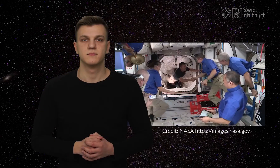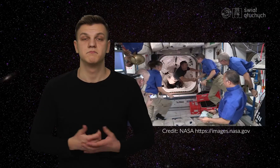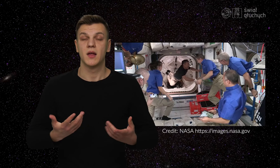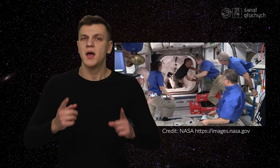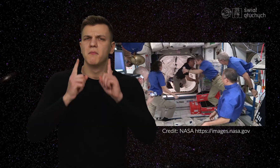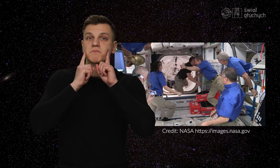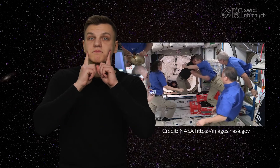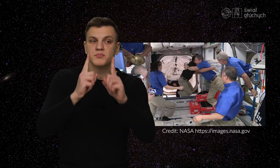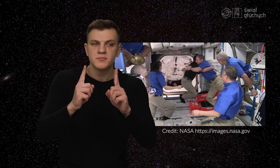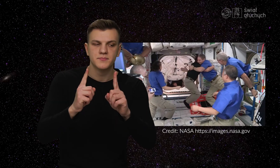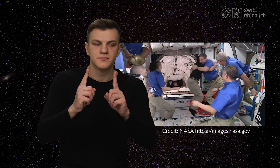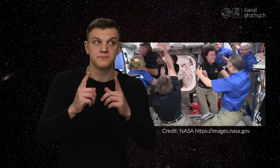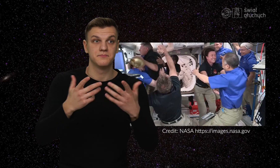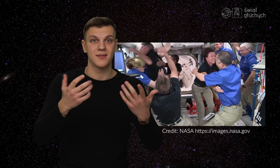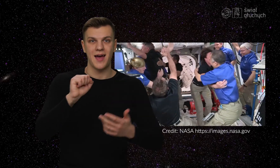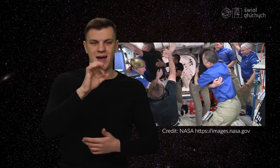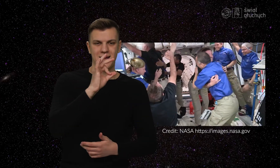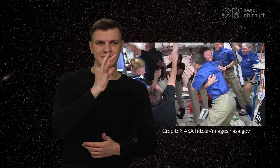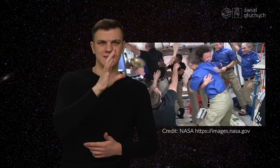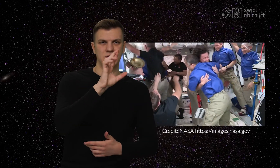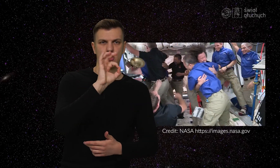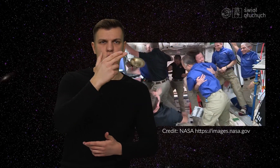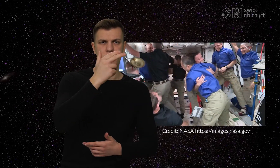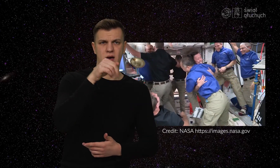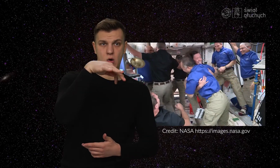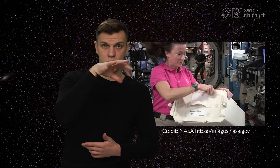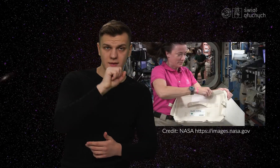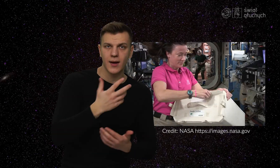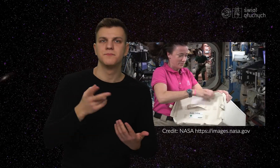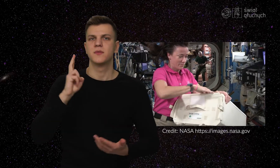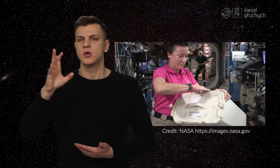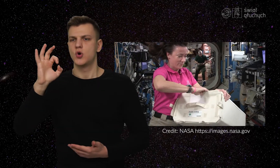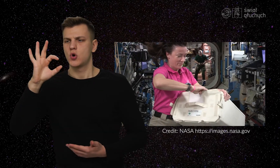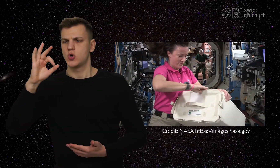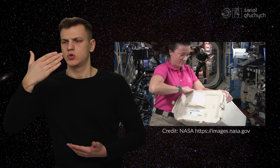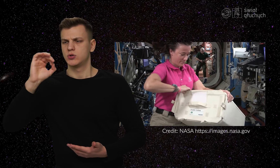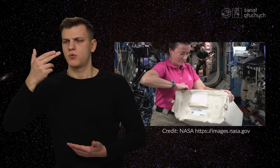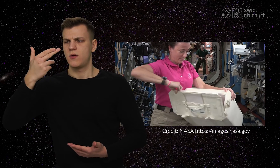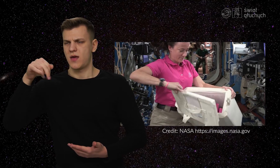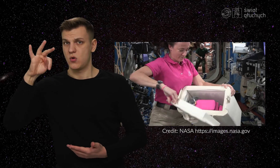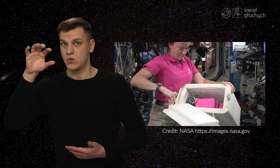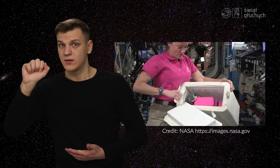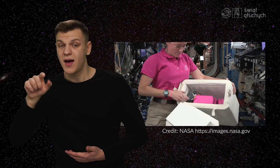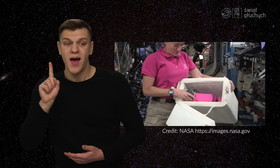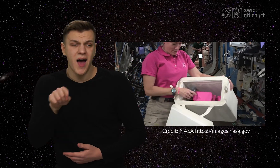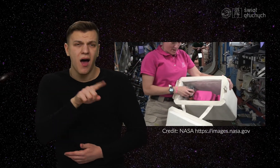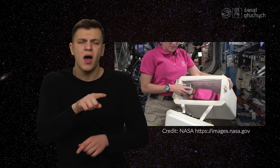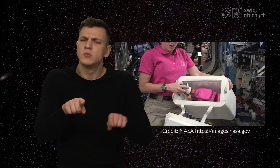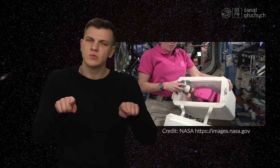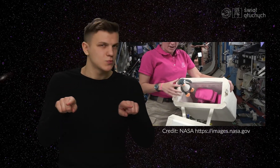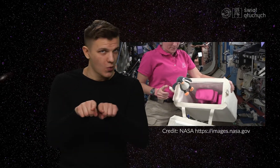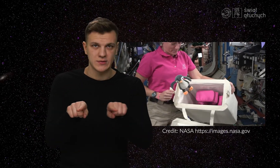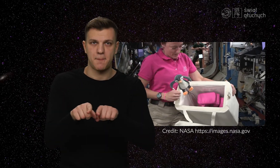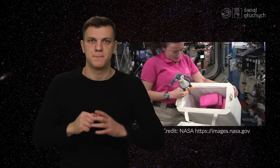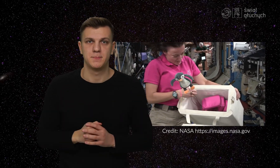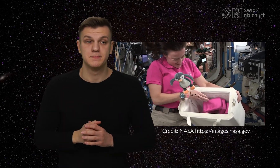So, broadly speaking, both of these words mean